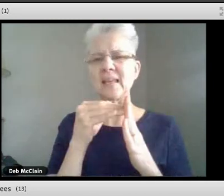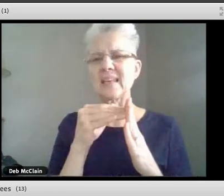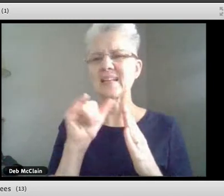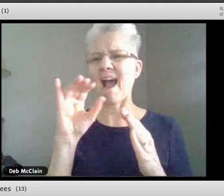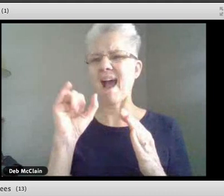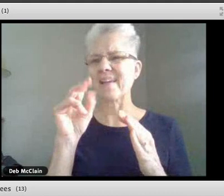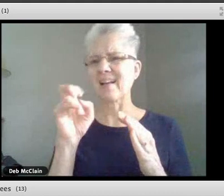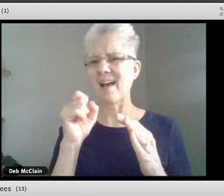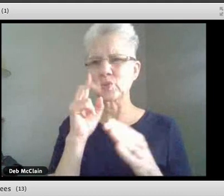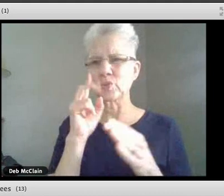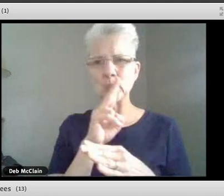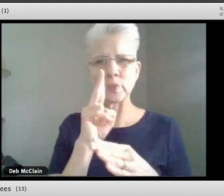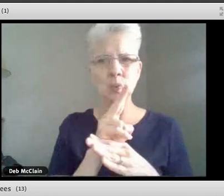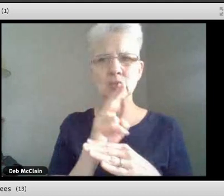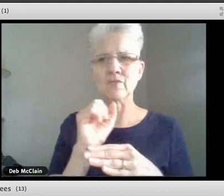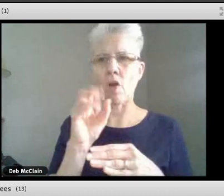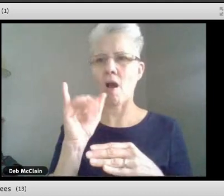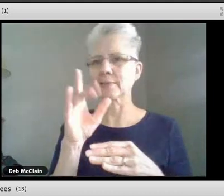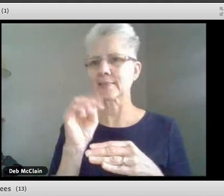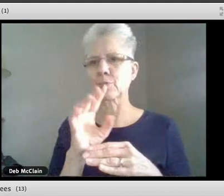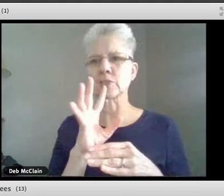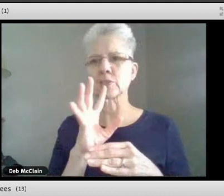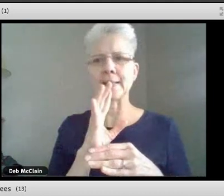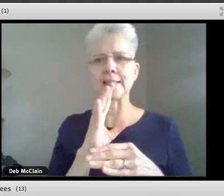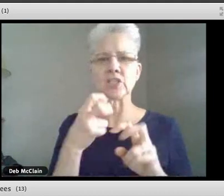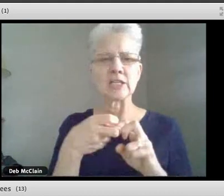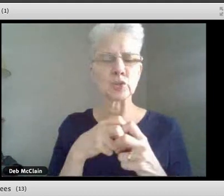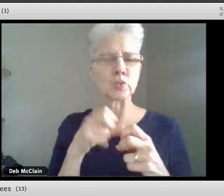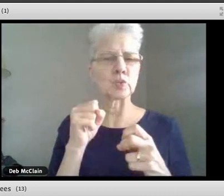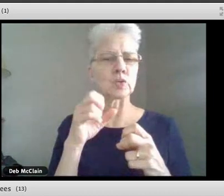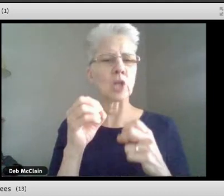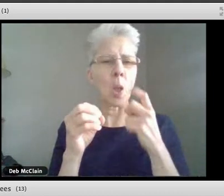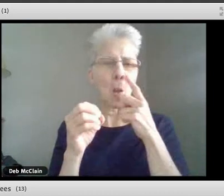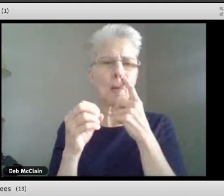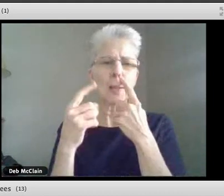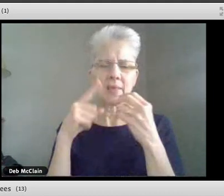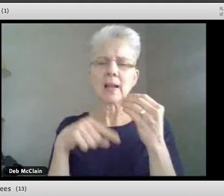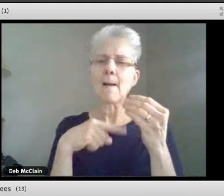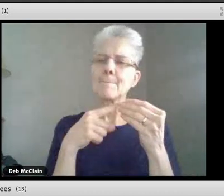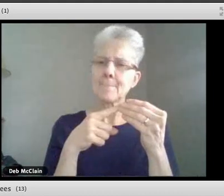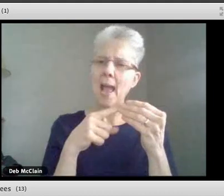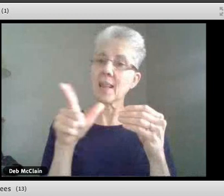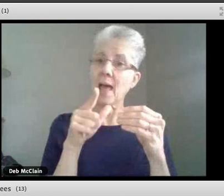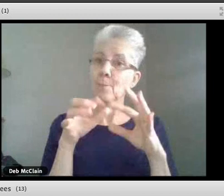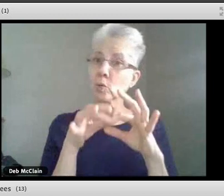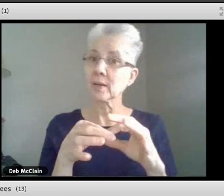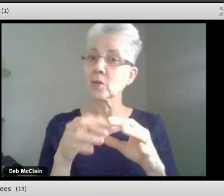And so, you know, thinking about in terms of a library, if you have these apps on an iPad or even on your own personal phone